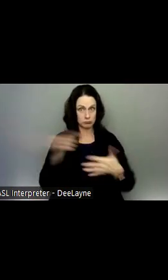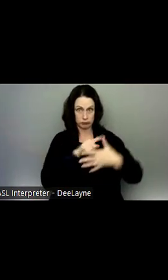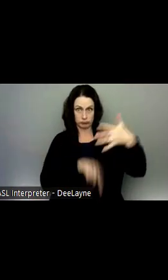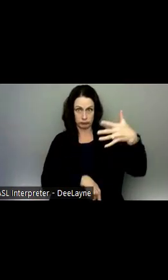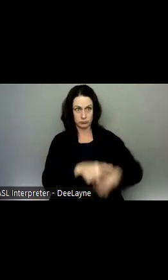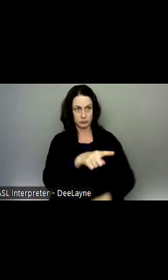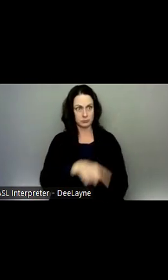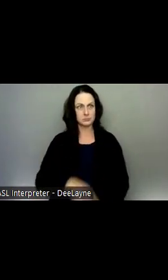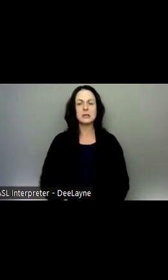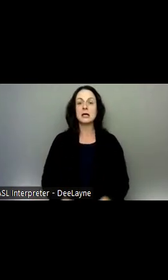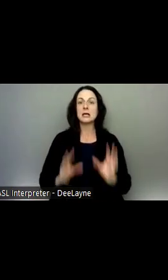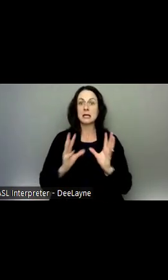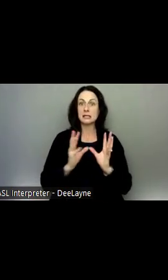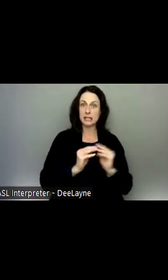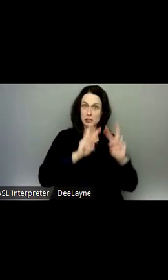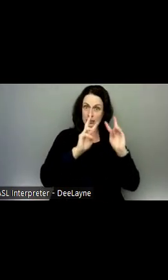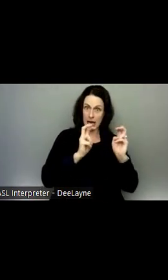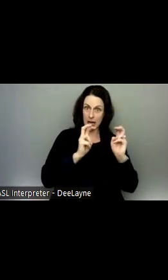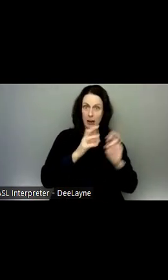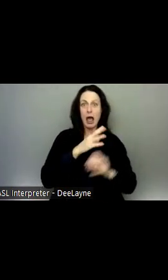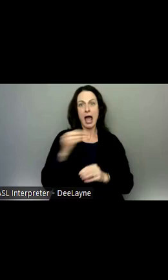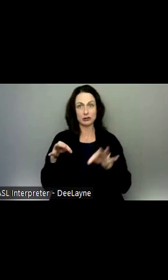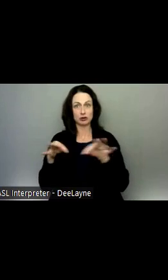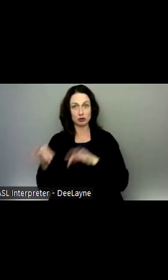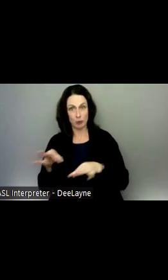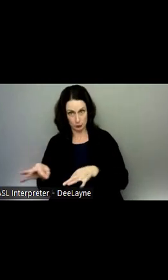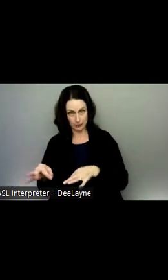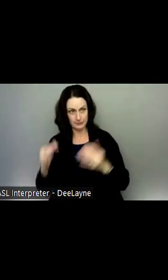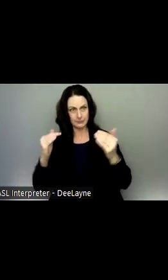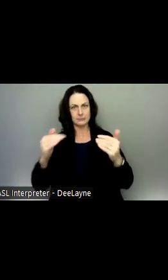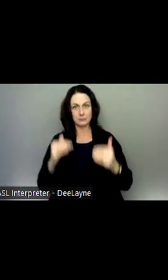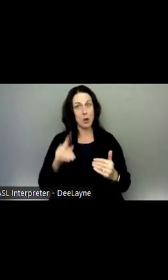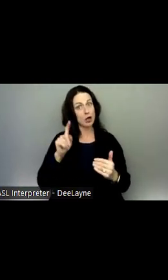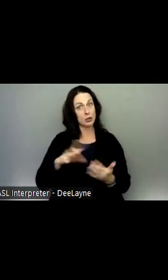session, title and description, the takeaways, and again that...